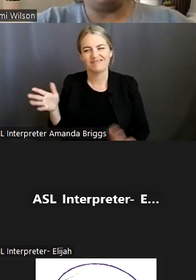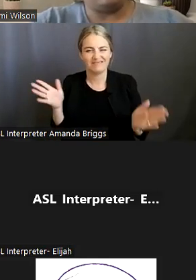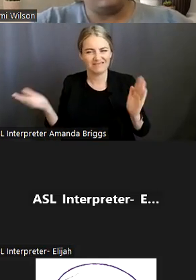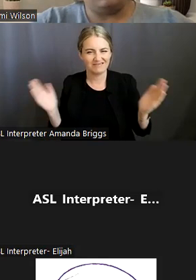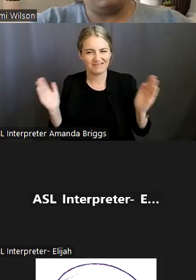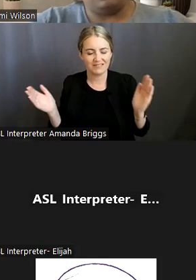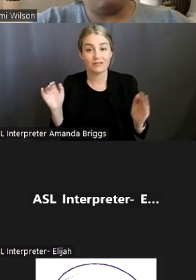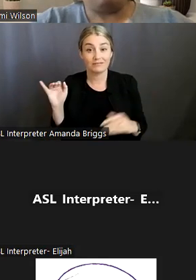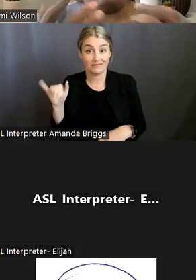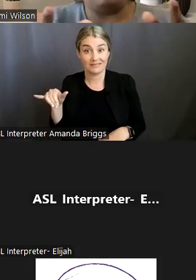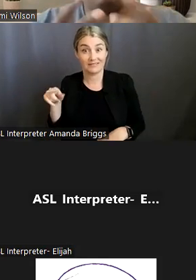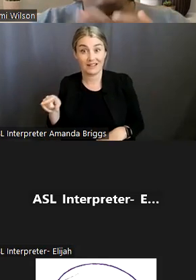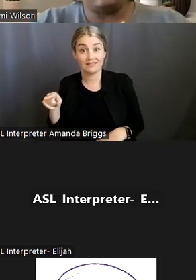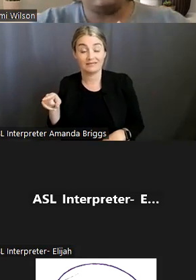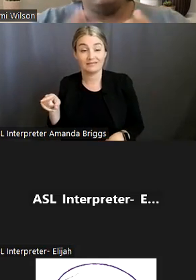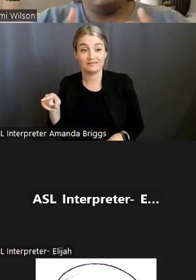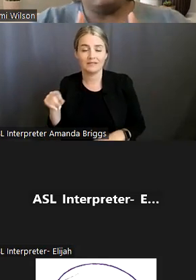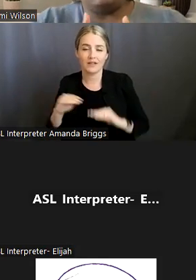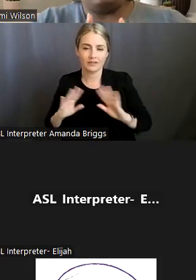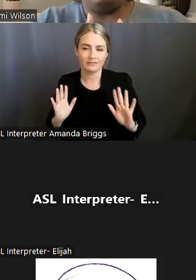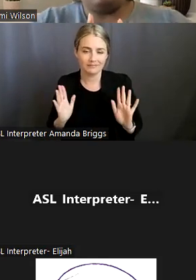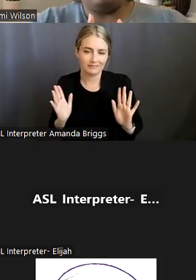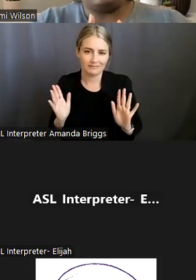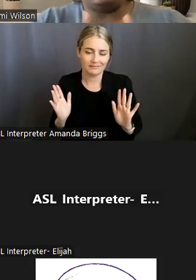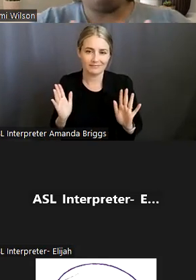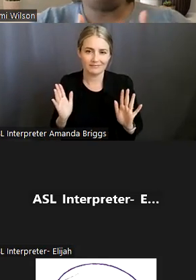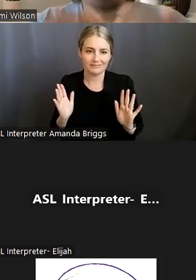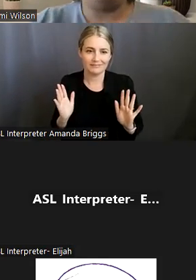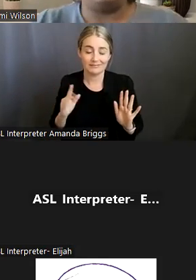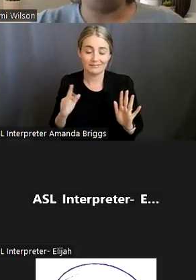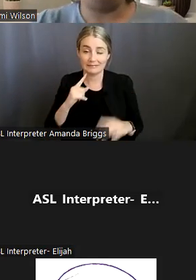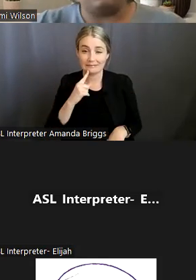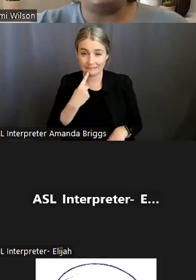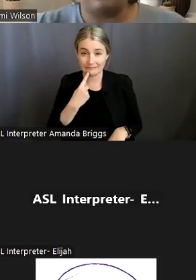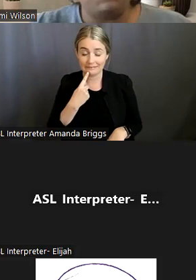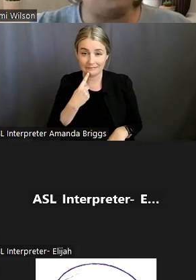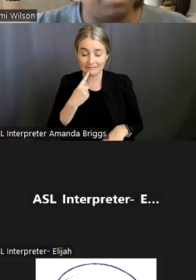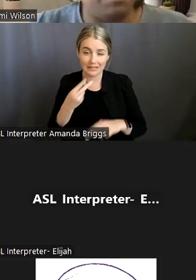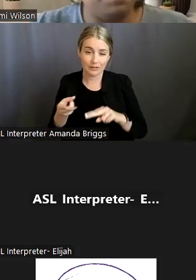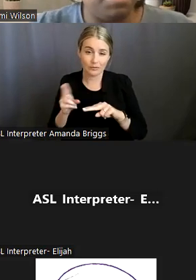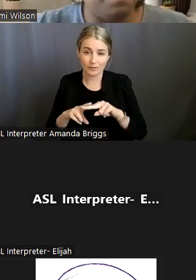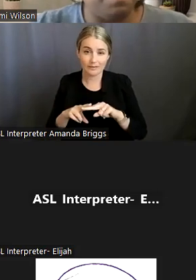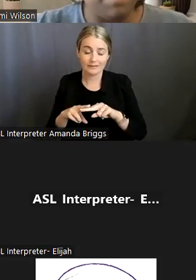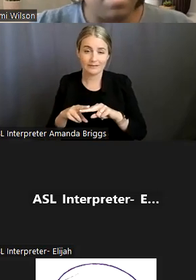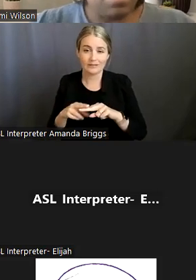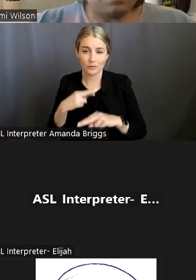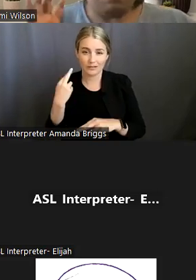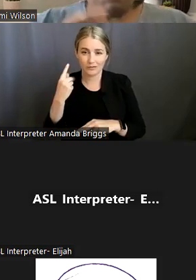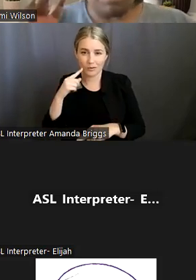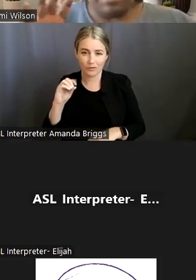also lead, or obviously significantly increases the risk of overdose. So before I